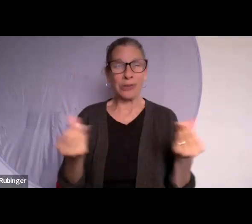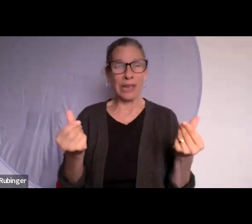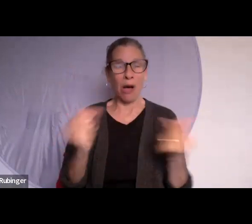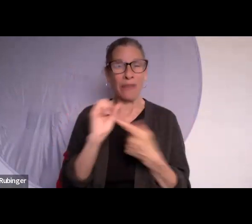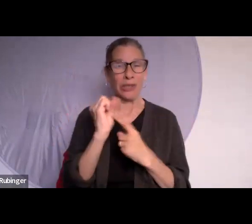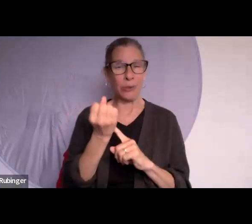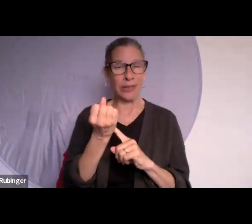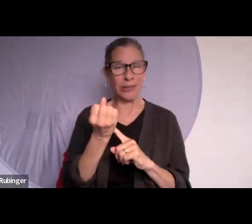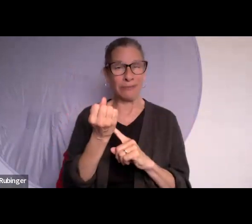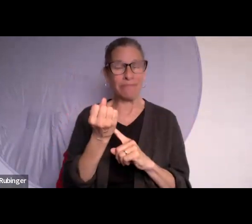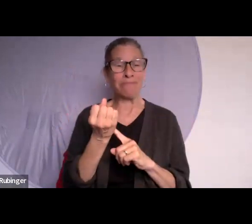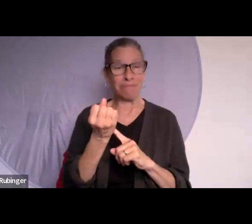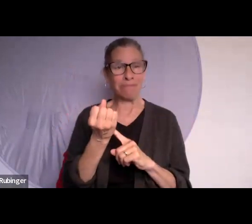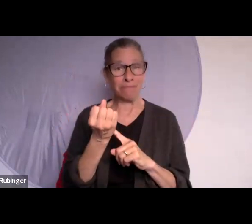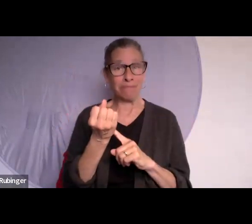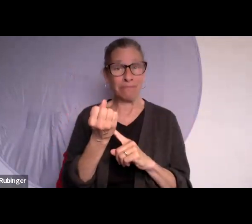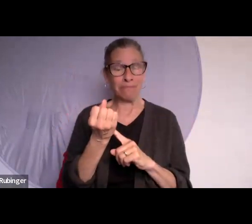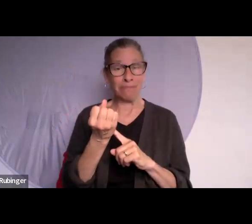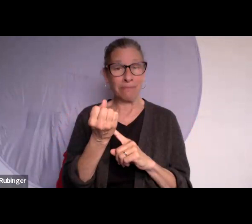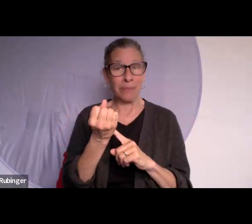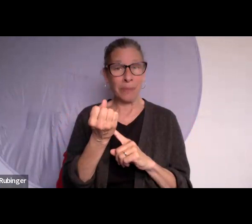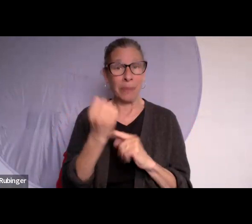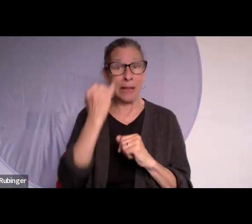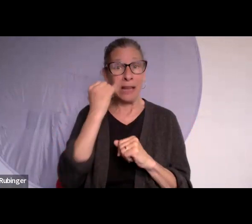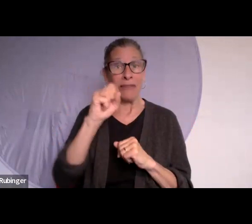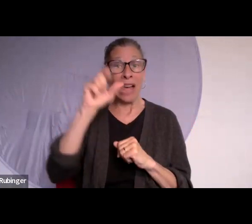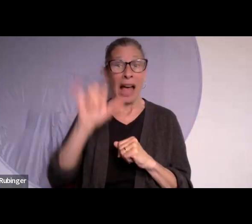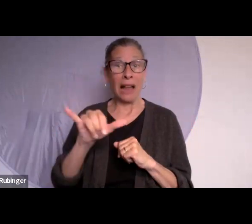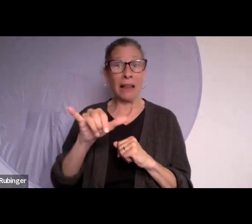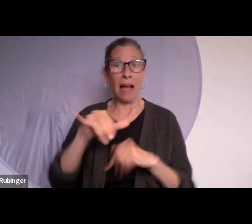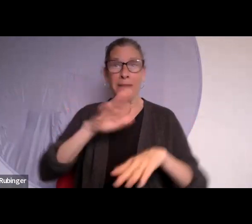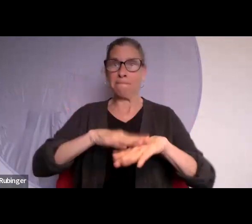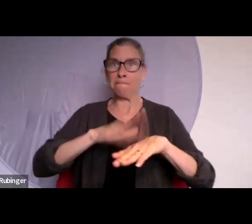issue. And if Ally is telling you that there's captions when